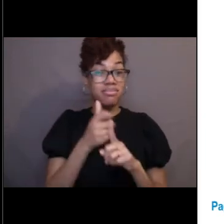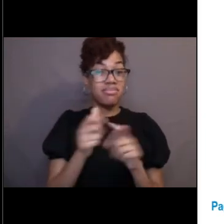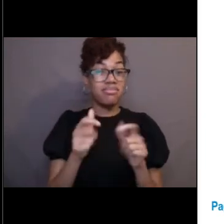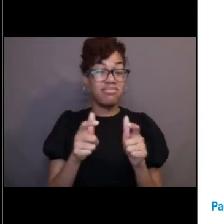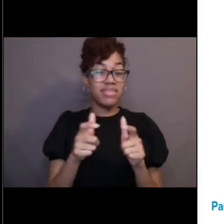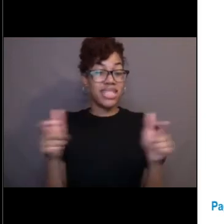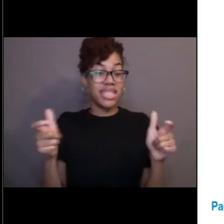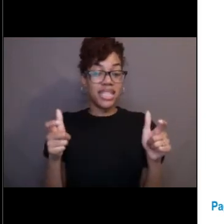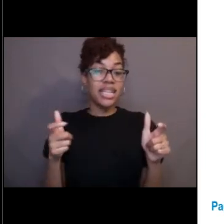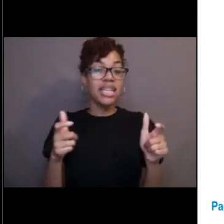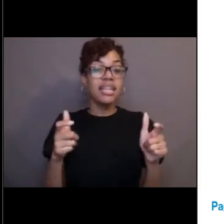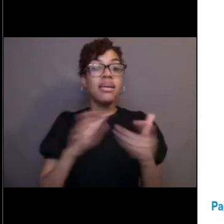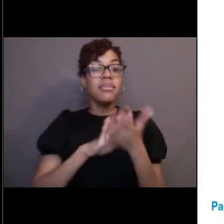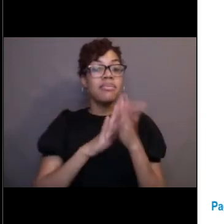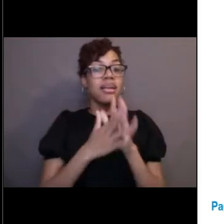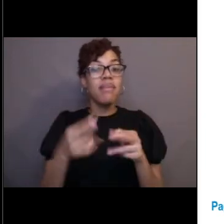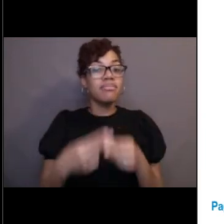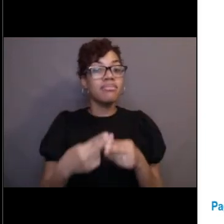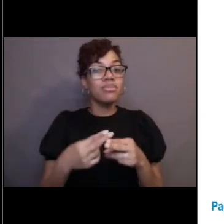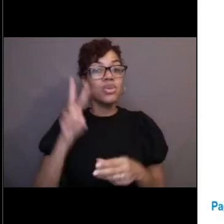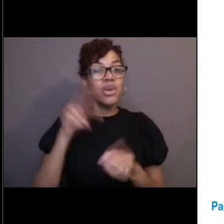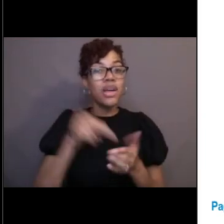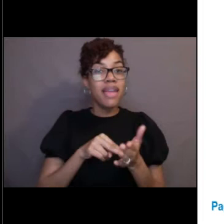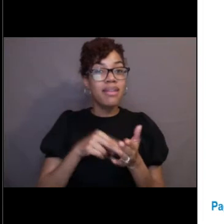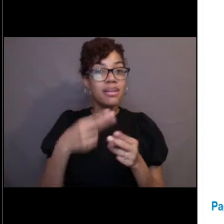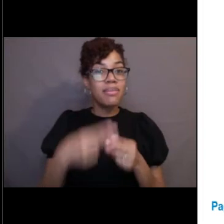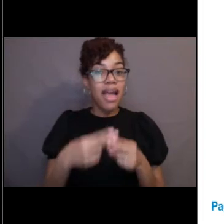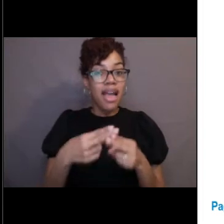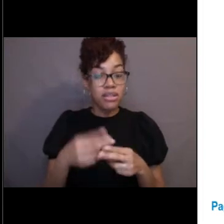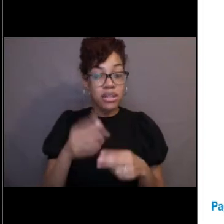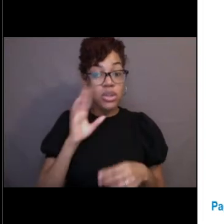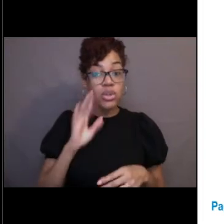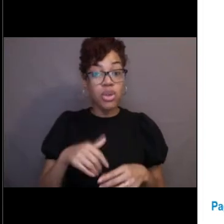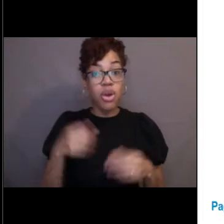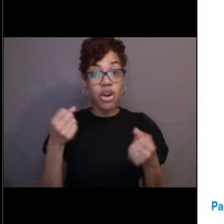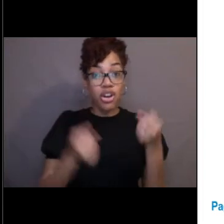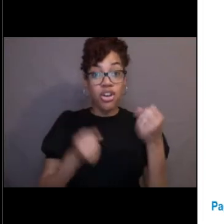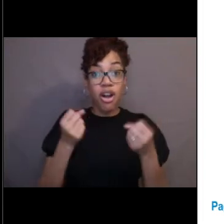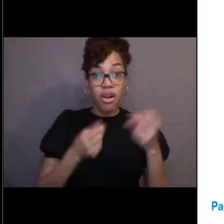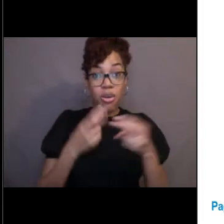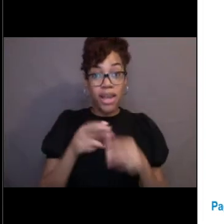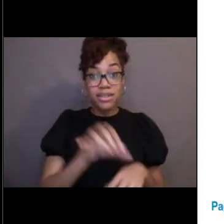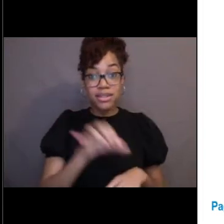That is equivalent to that specific make and model car. I looked up a car that was about 2,000 pounds, and that was one.